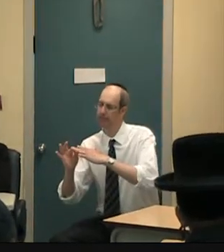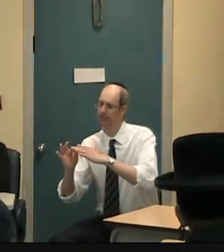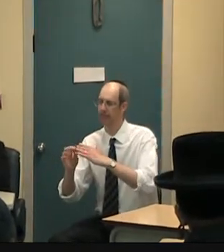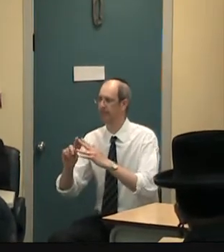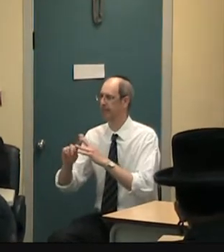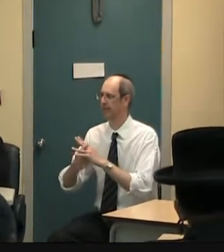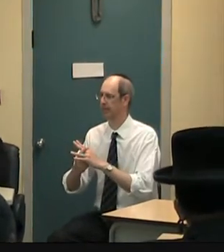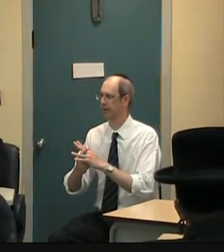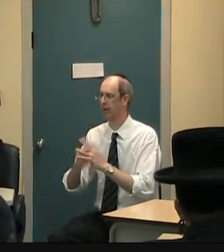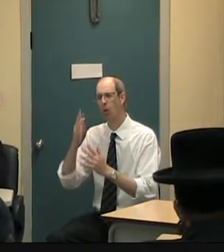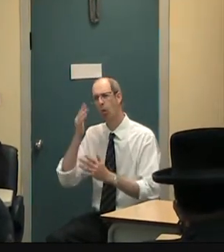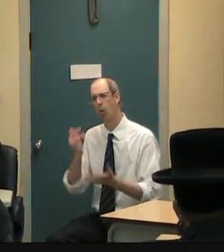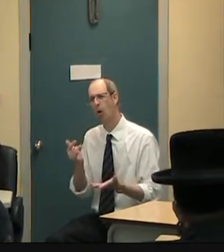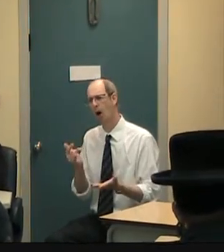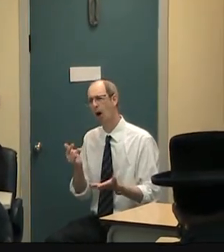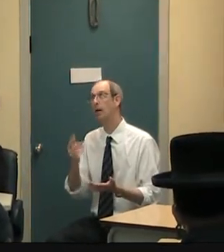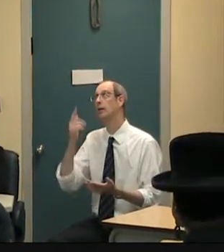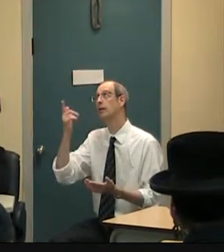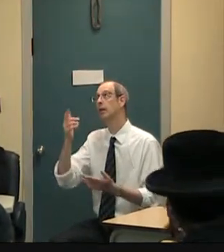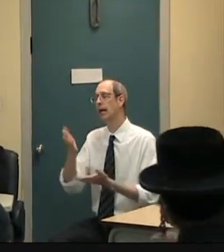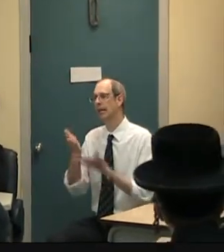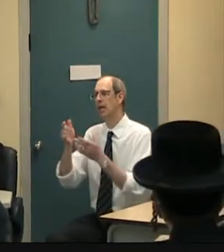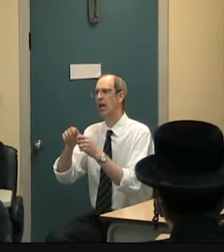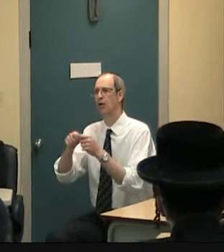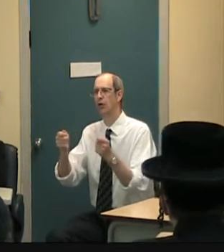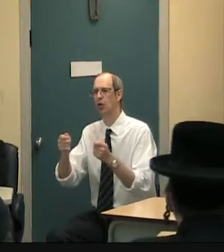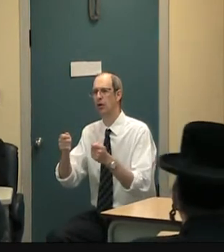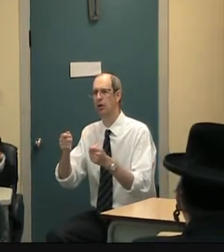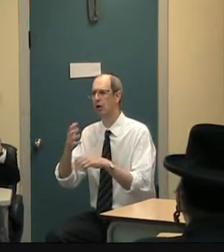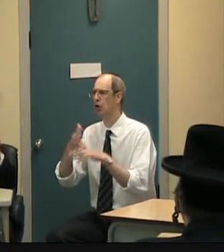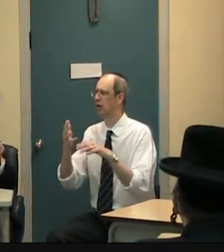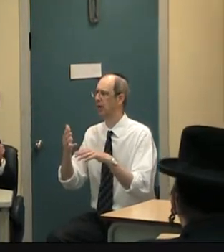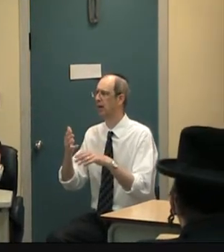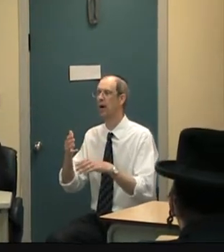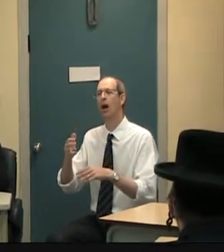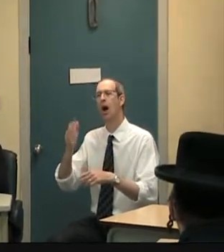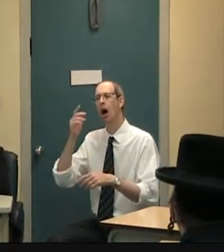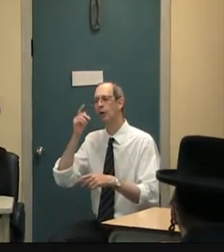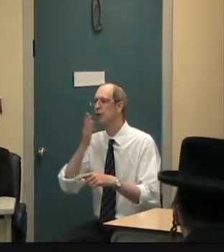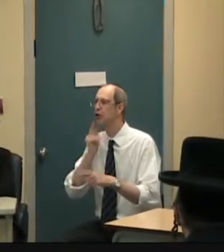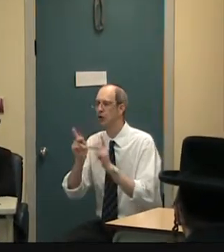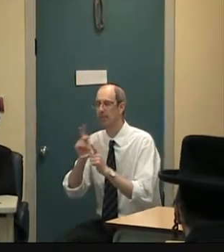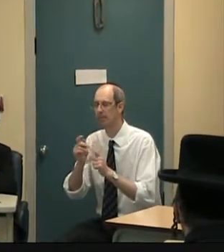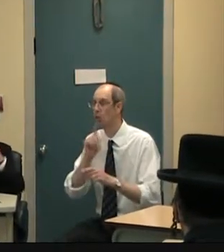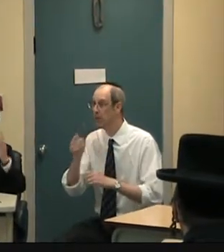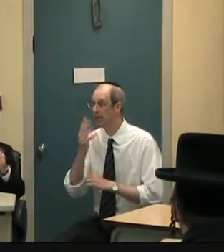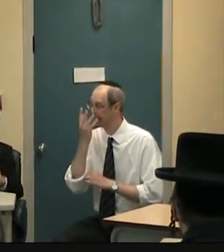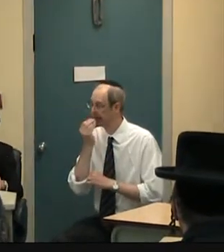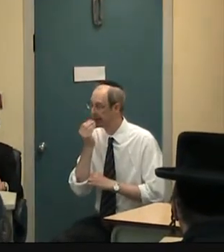but, why never couldn't the comes work will give the toy right away because cloudiest role was still asleep and why were they asleep